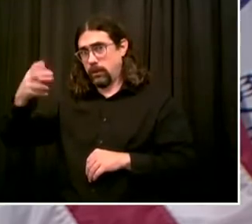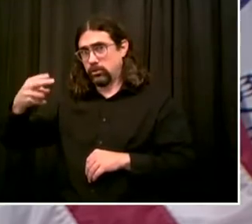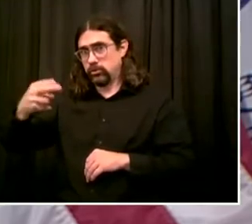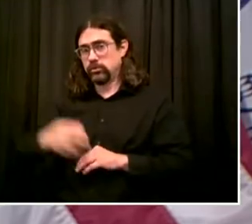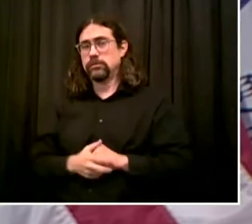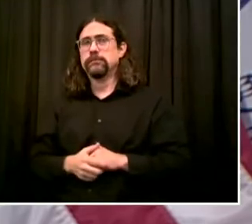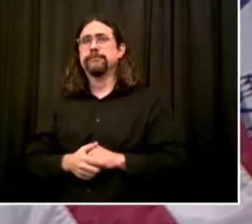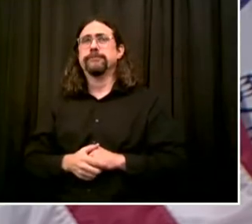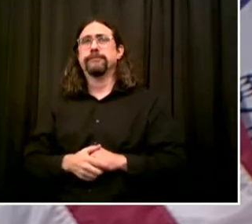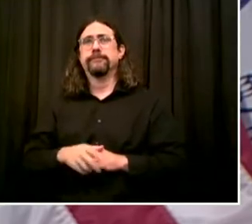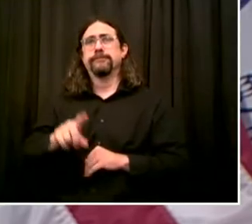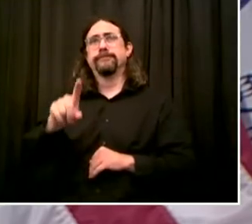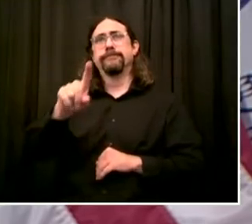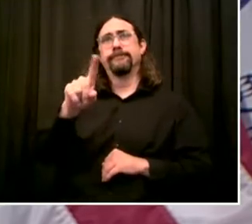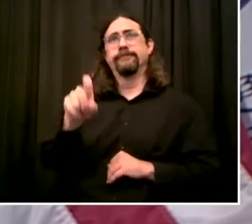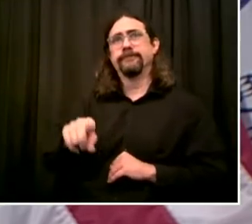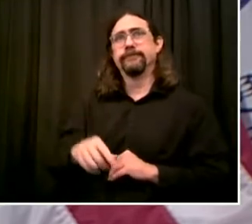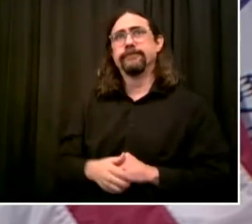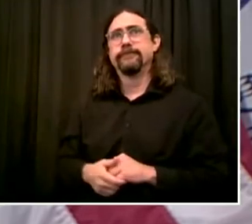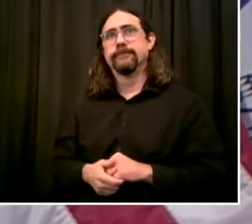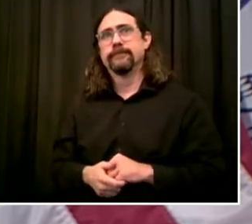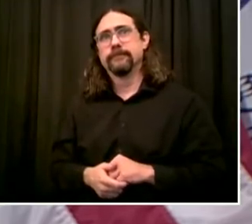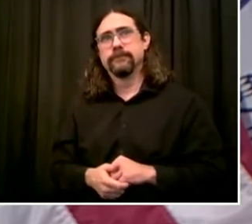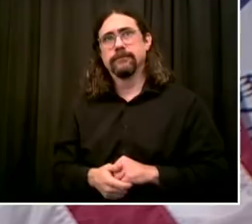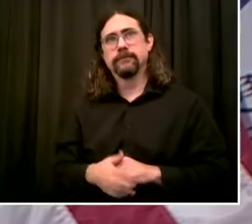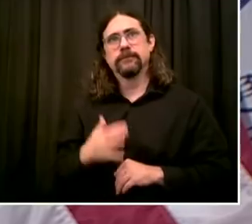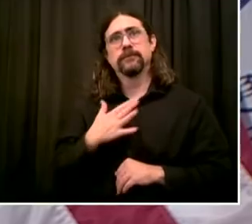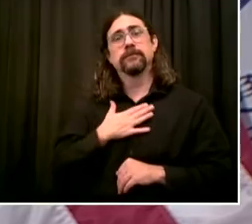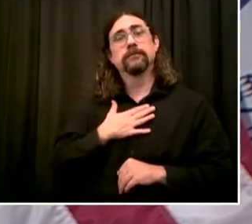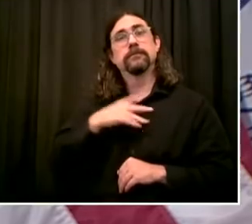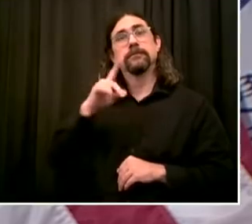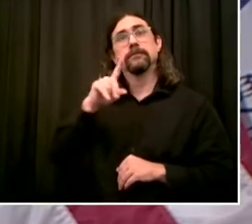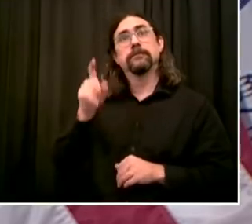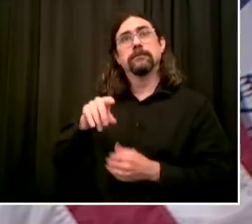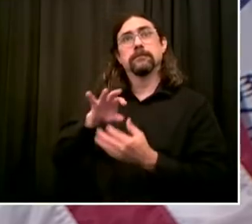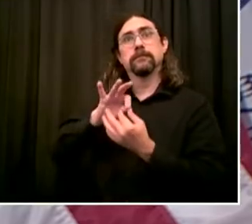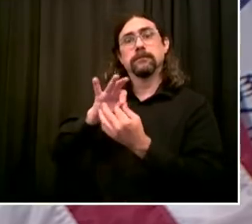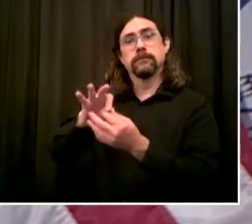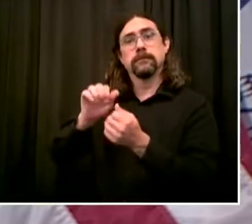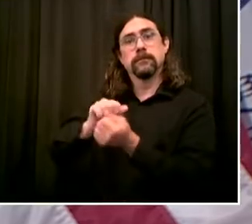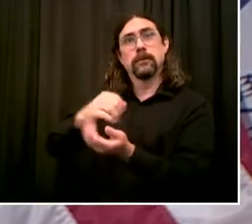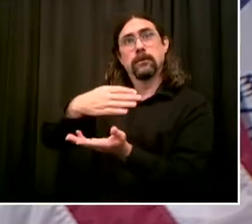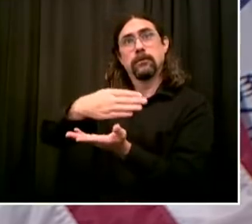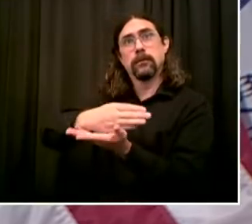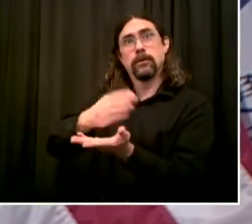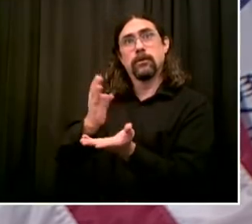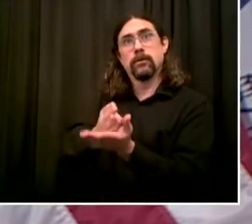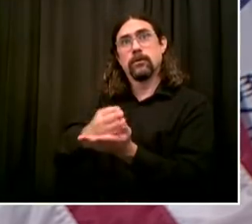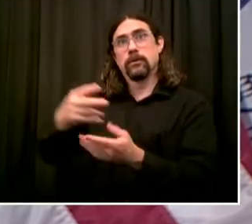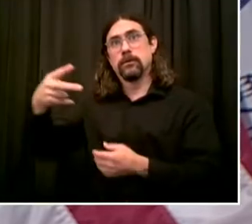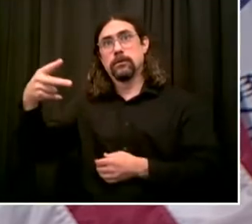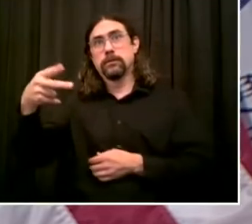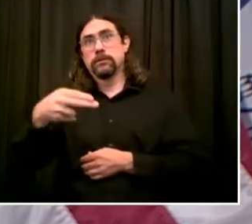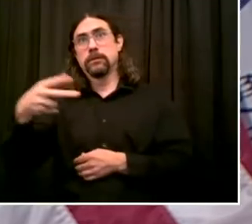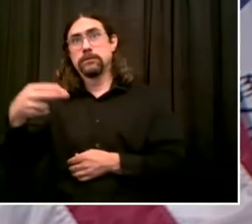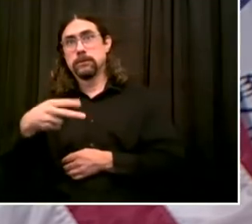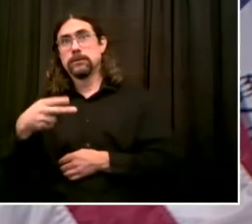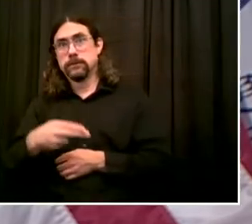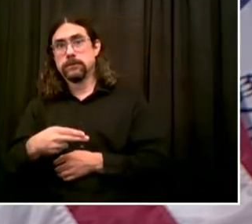PUNITIVE?